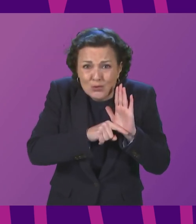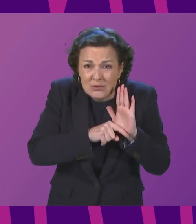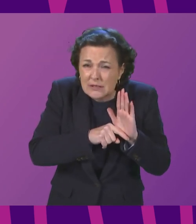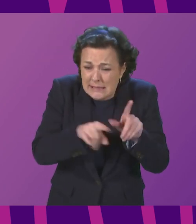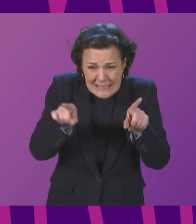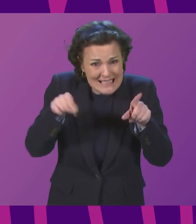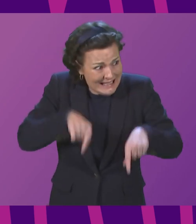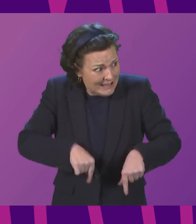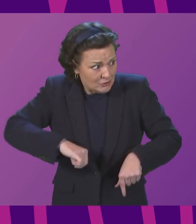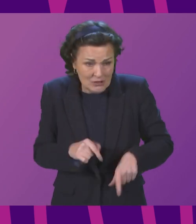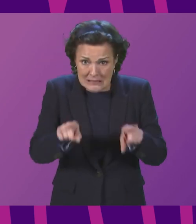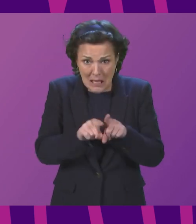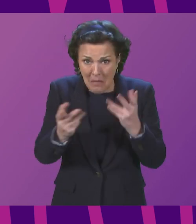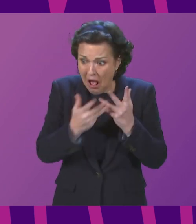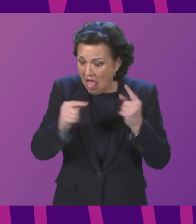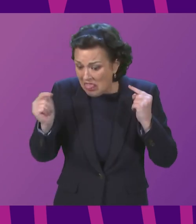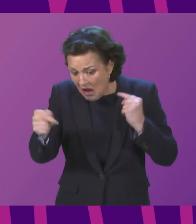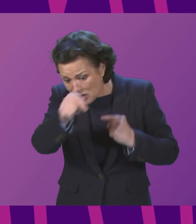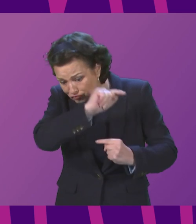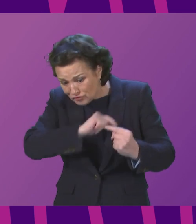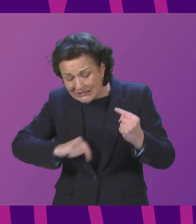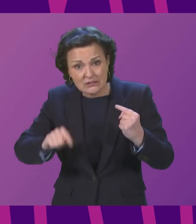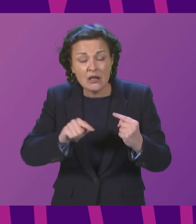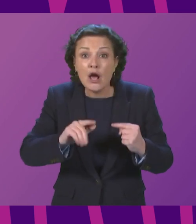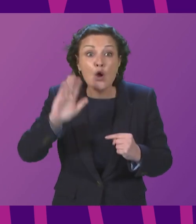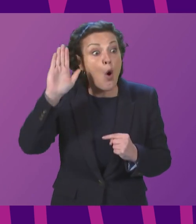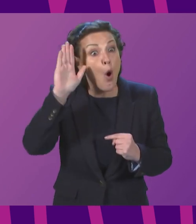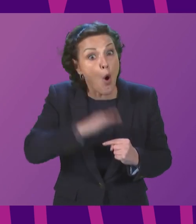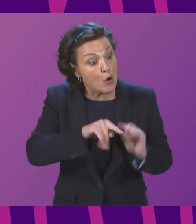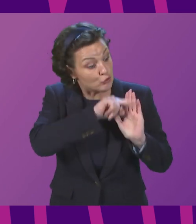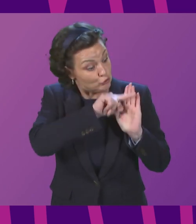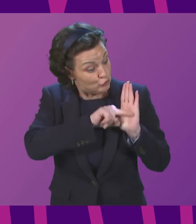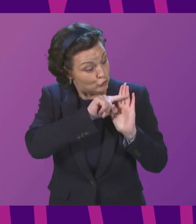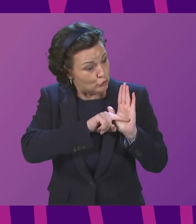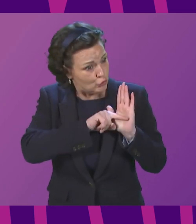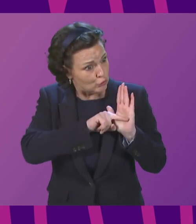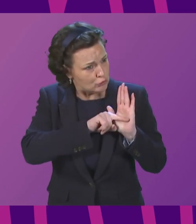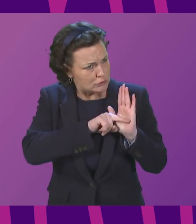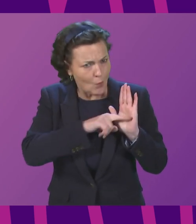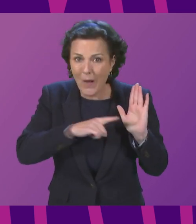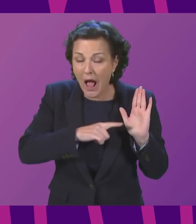other countries. They all flow from our understanding of how a virus spreads and in particular,